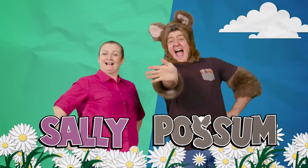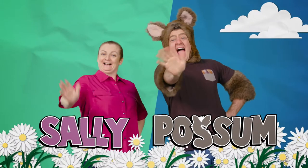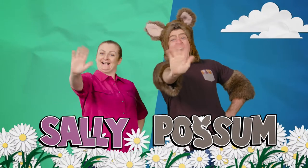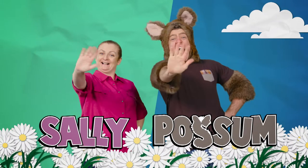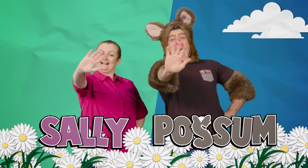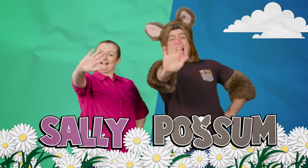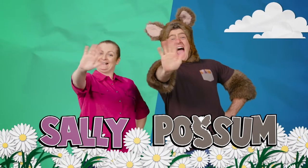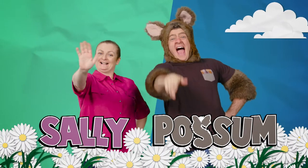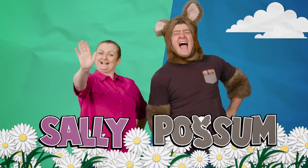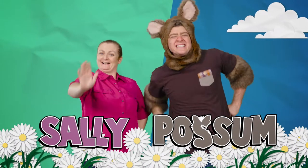Hello!